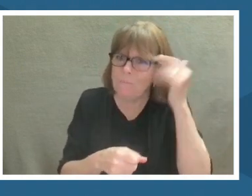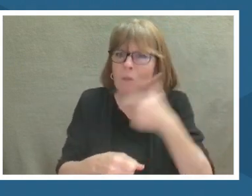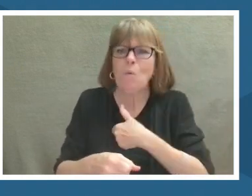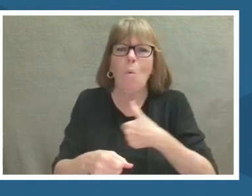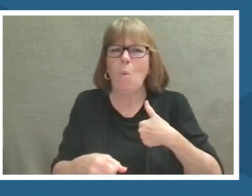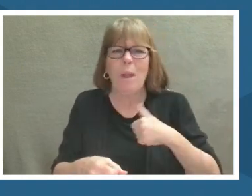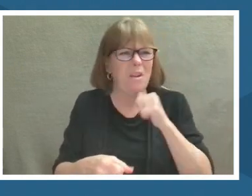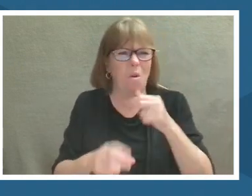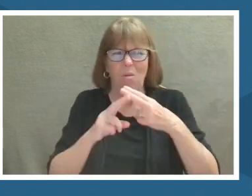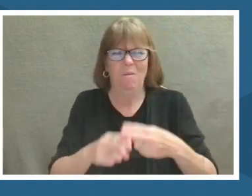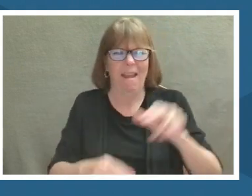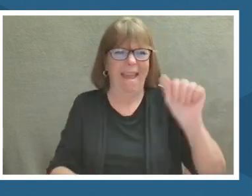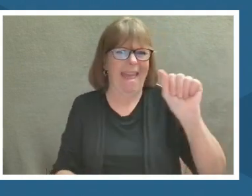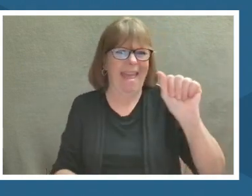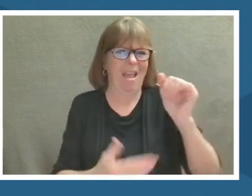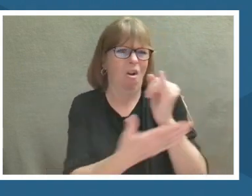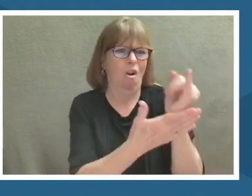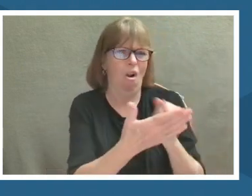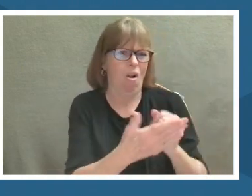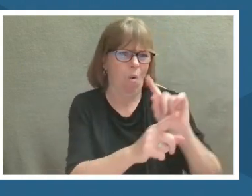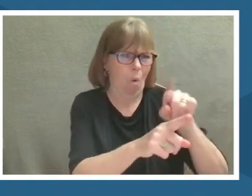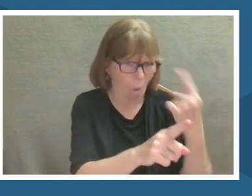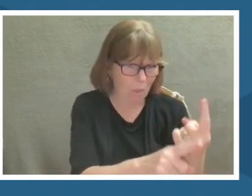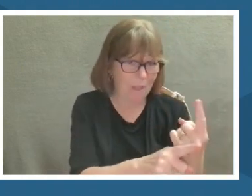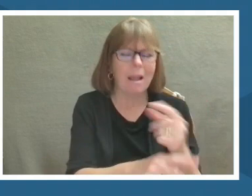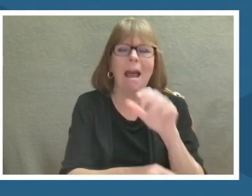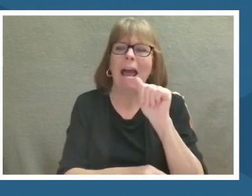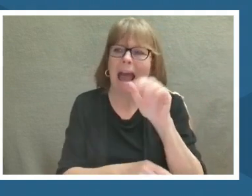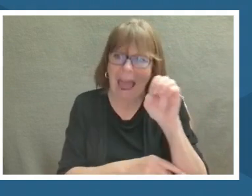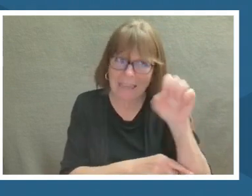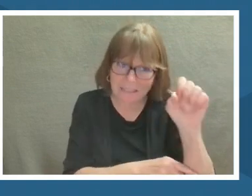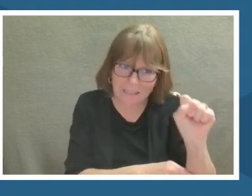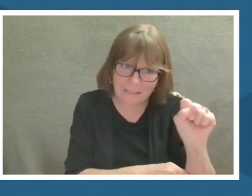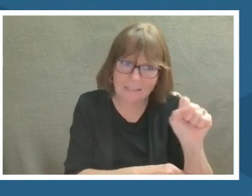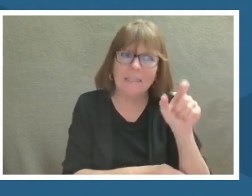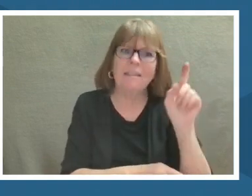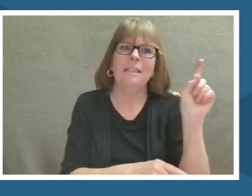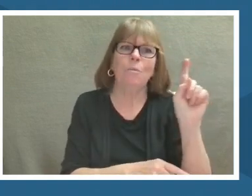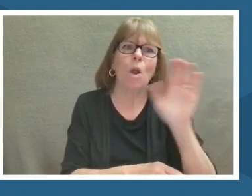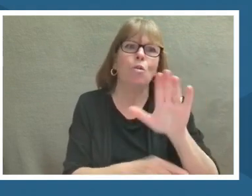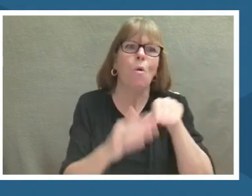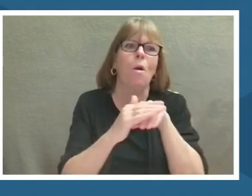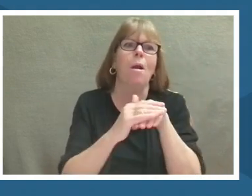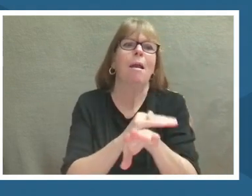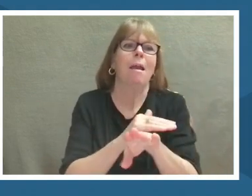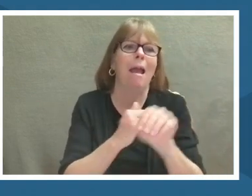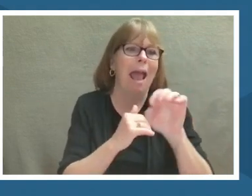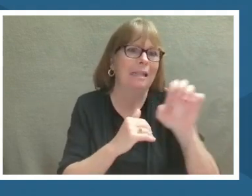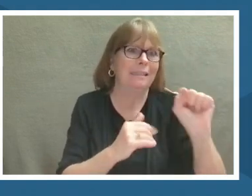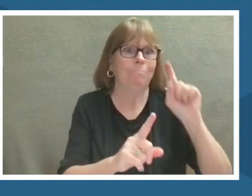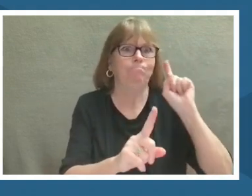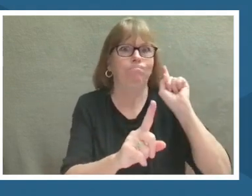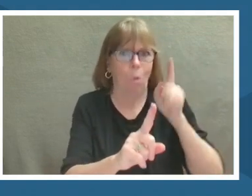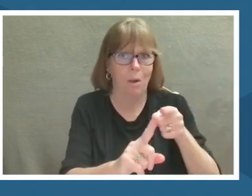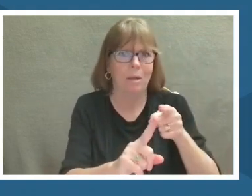access point for that discipline and it automatically will become more trans-disciplinary